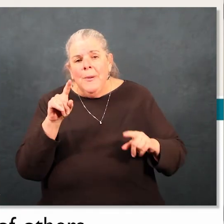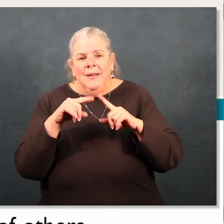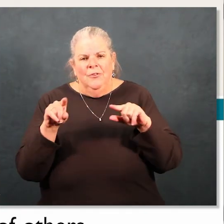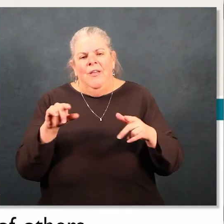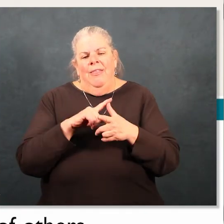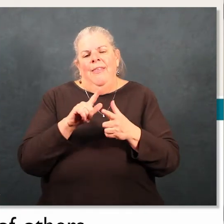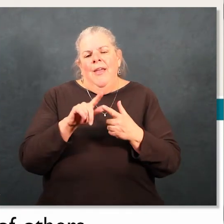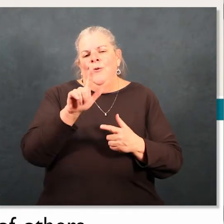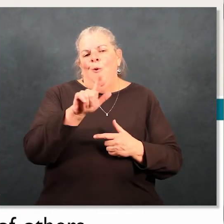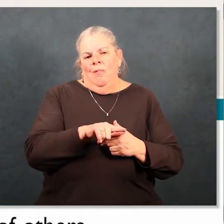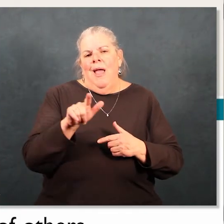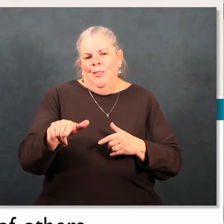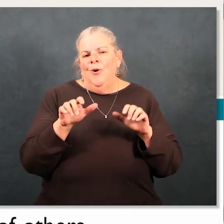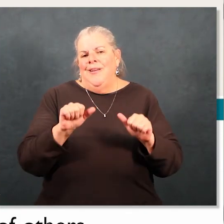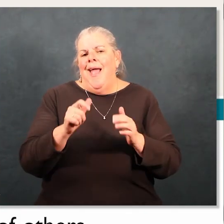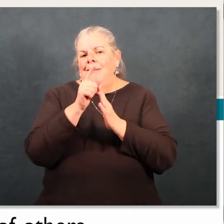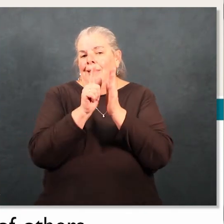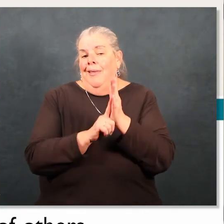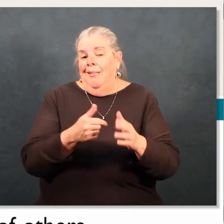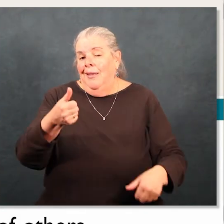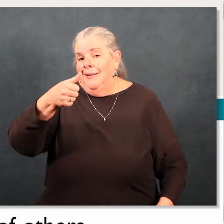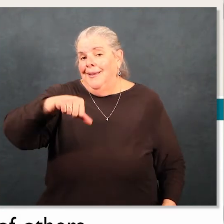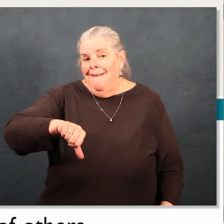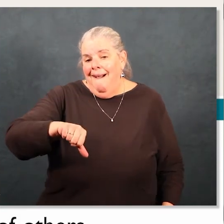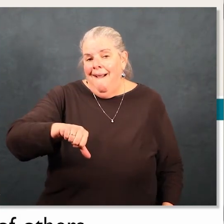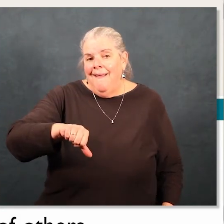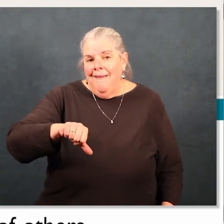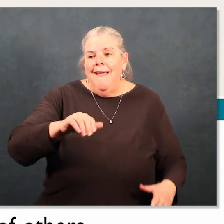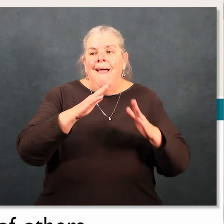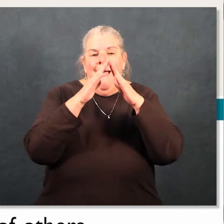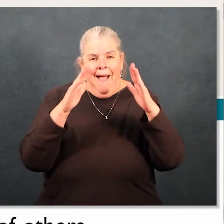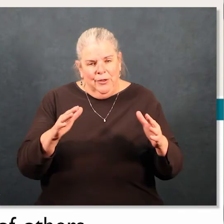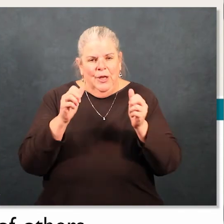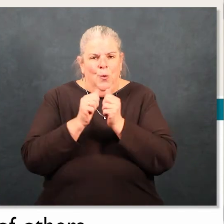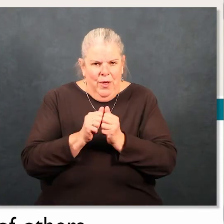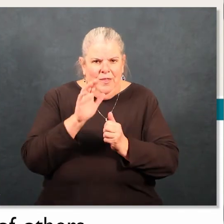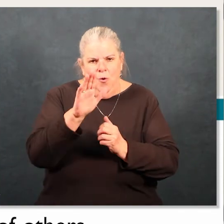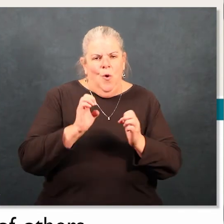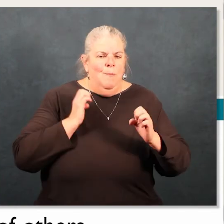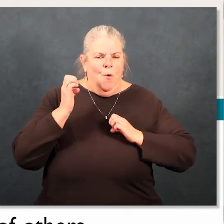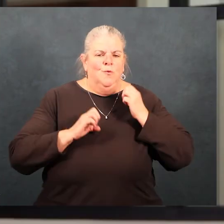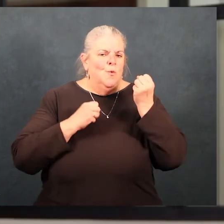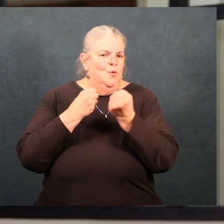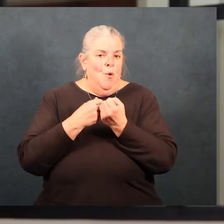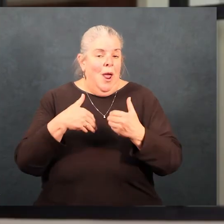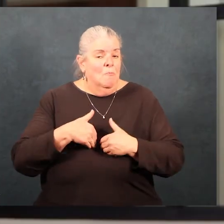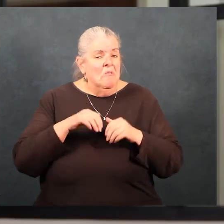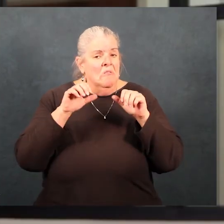can legally deny housing with your emotional support animal. They can't evict you over that,